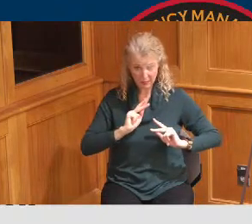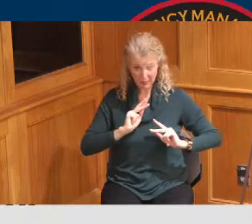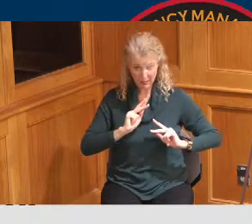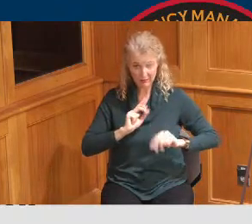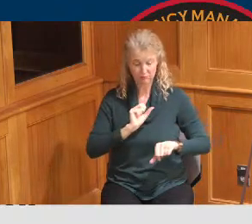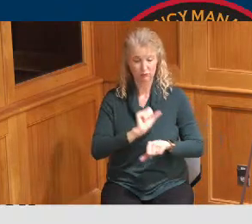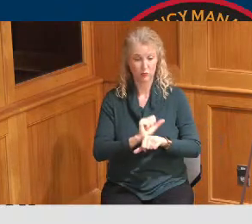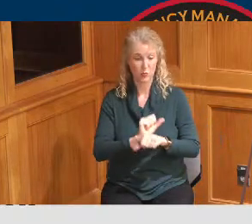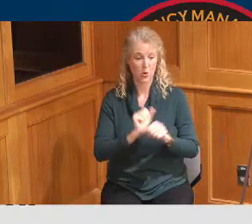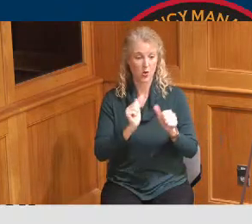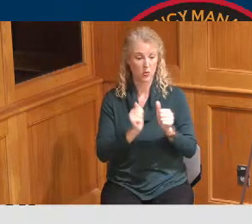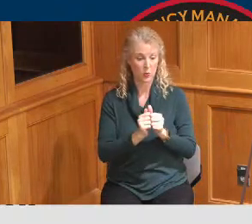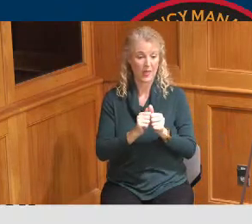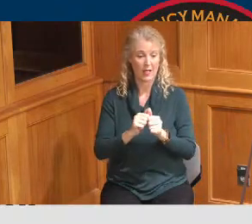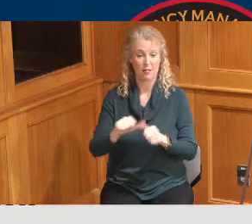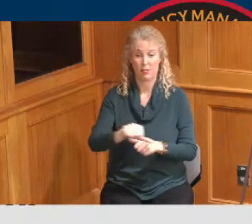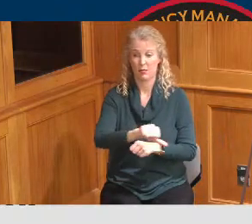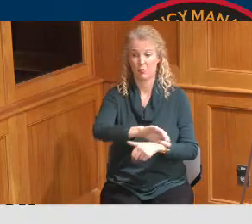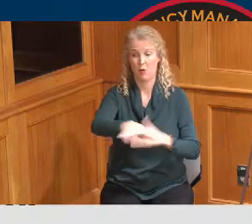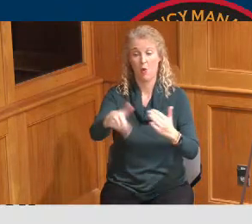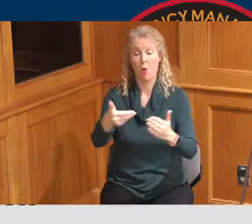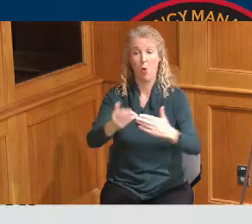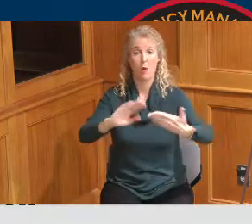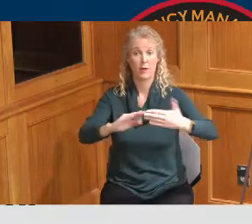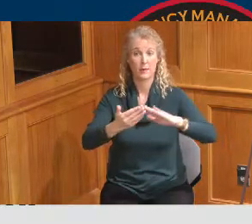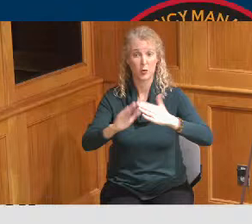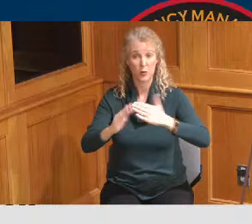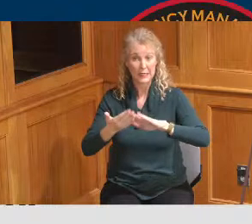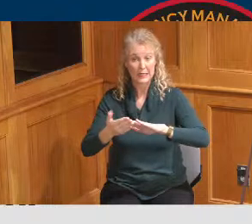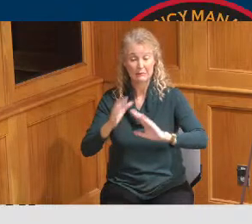our local communities and inform elected and appointed leaders but then really it's getting